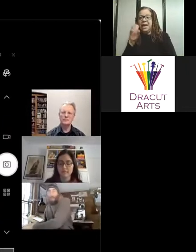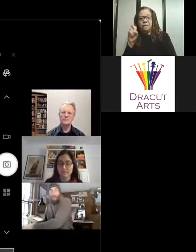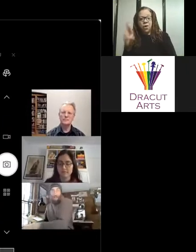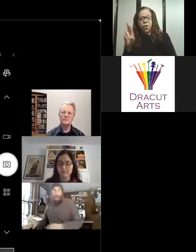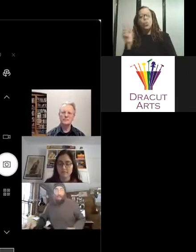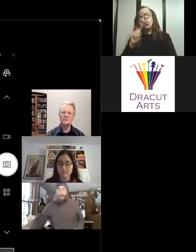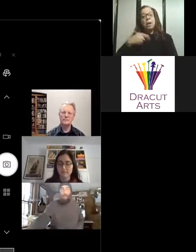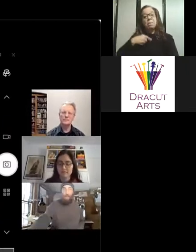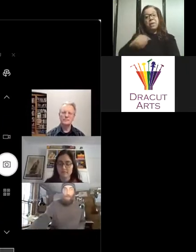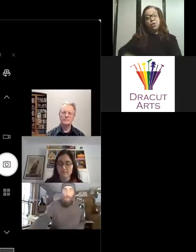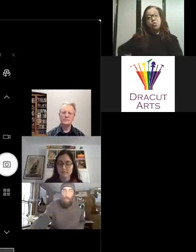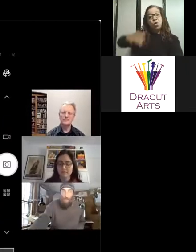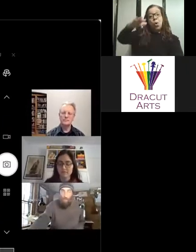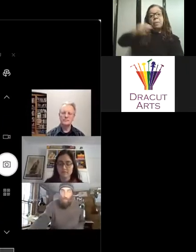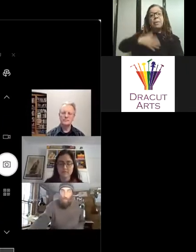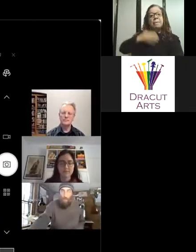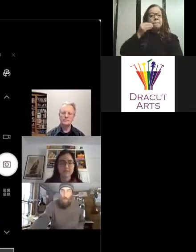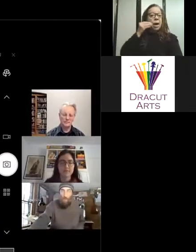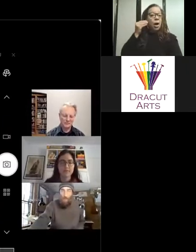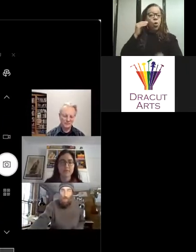and I... oh now I'm going to switch to-- let me stop the share[screen]